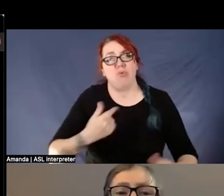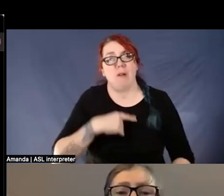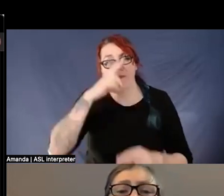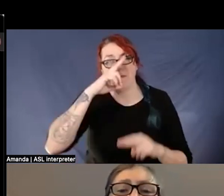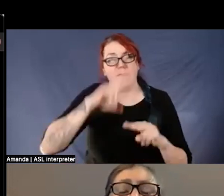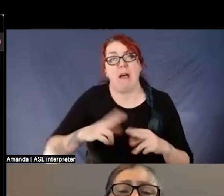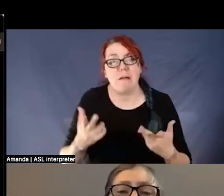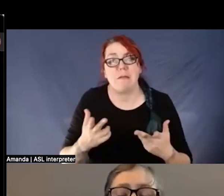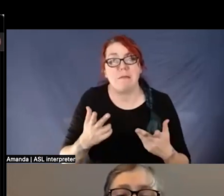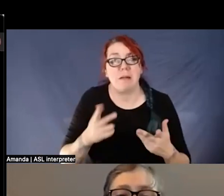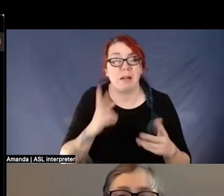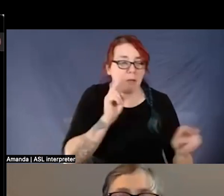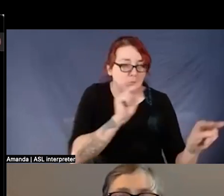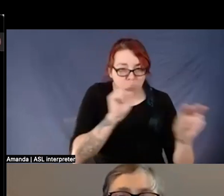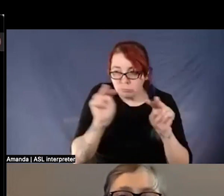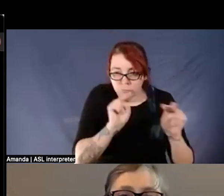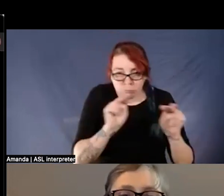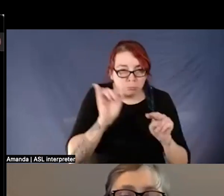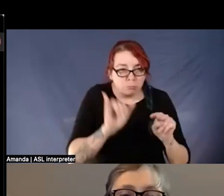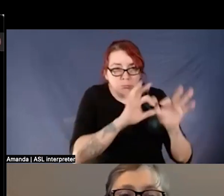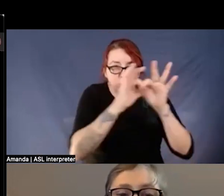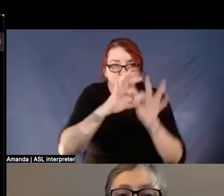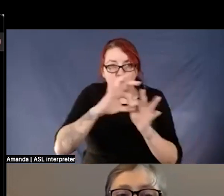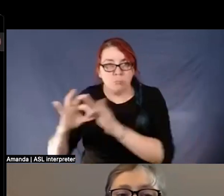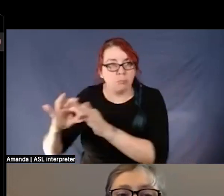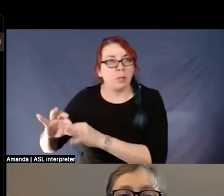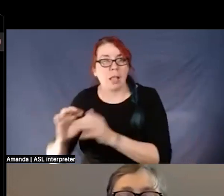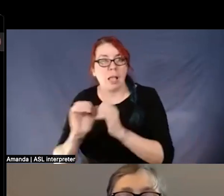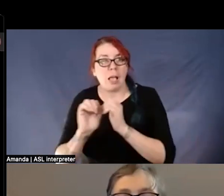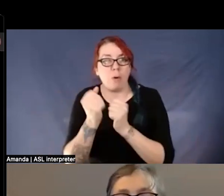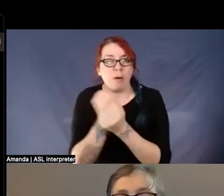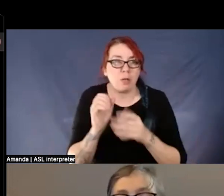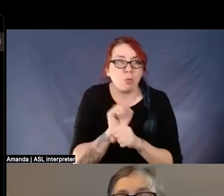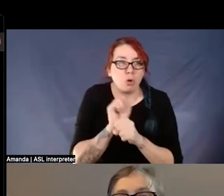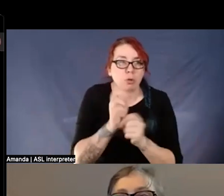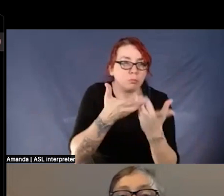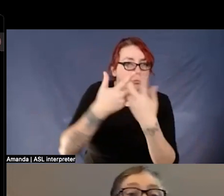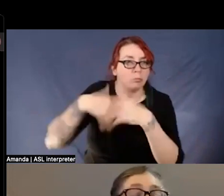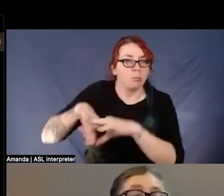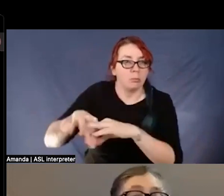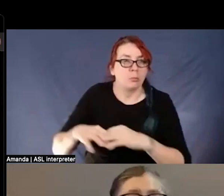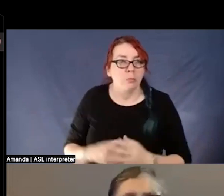You can look at tasks, next slide please, Lauren, you can look at tasks in different views. I